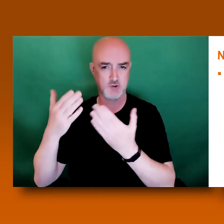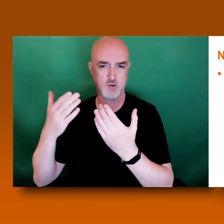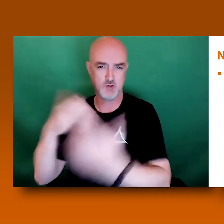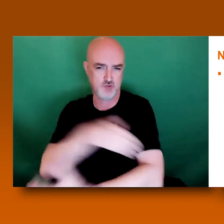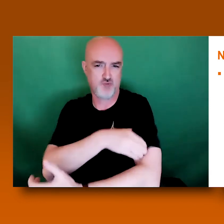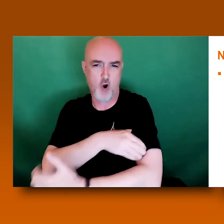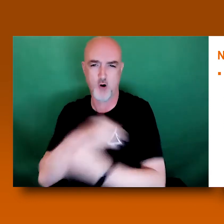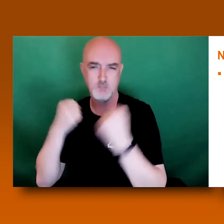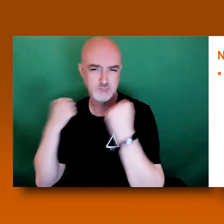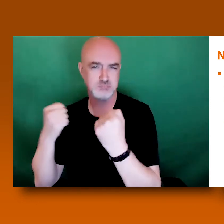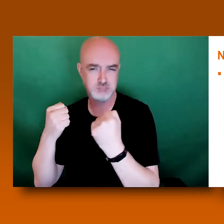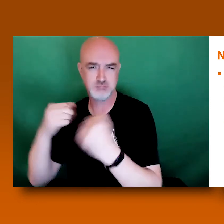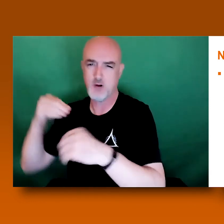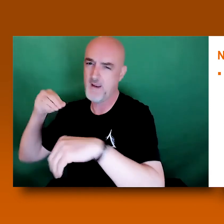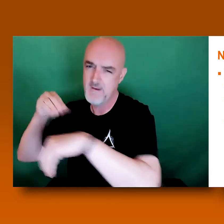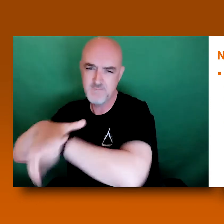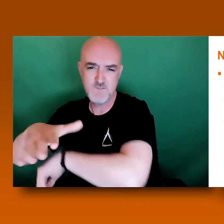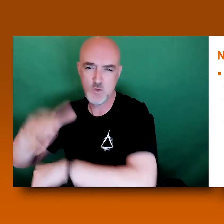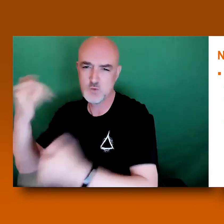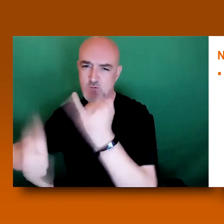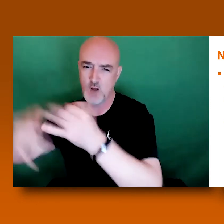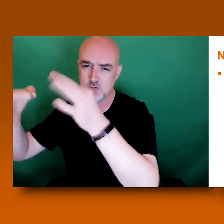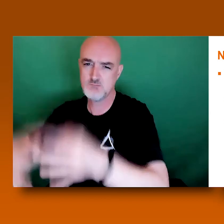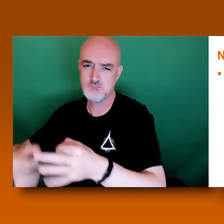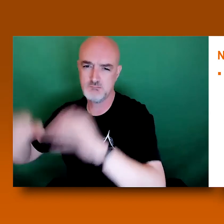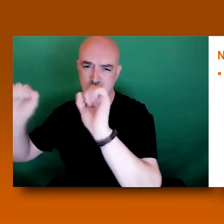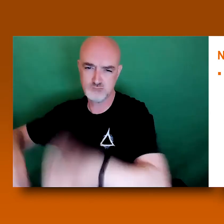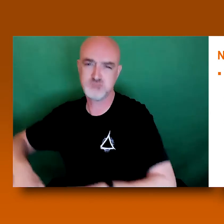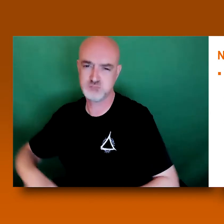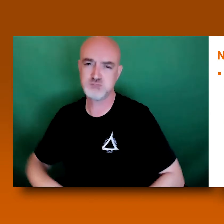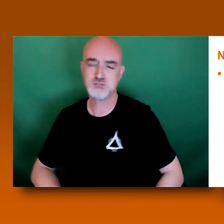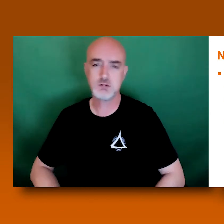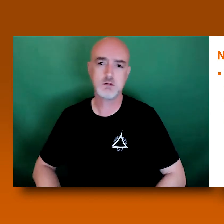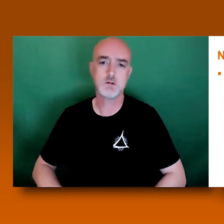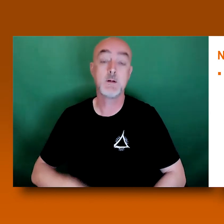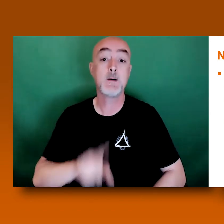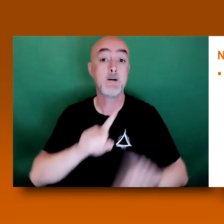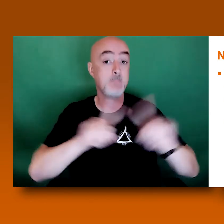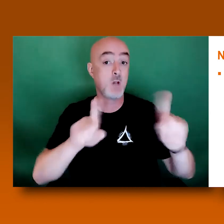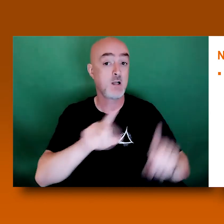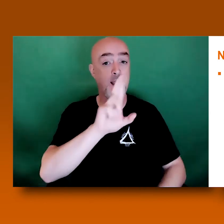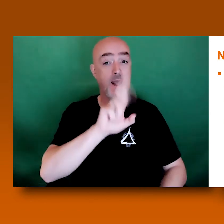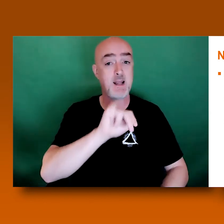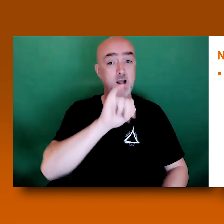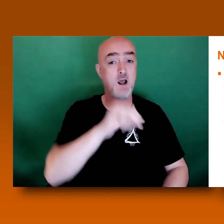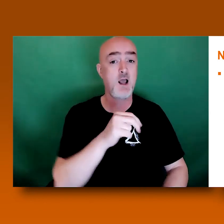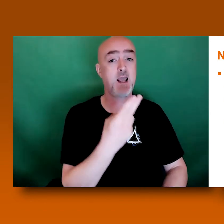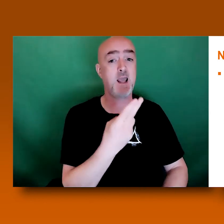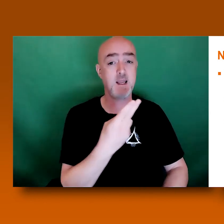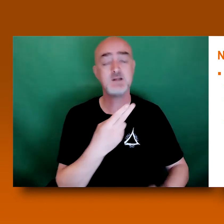makes the recommendation that has a strong influence over the final decision, but again, like was mentioned